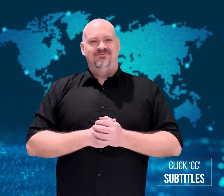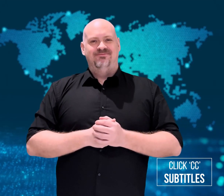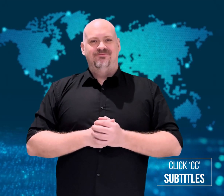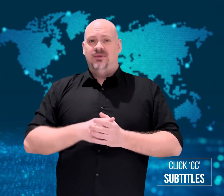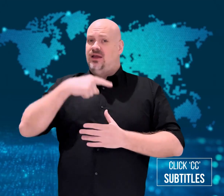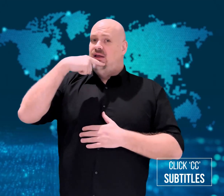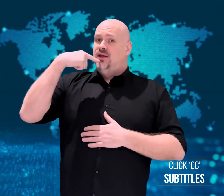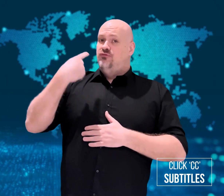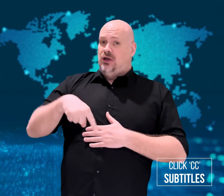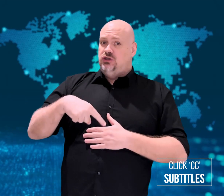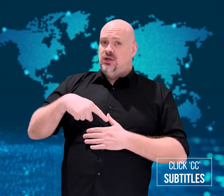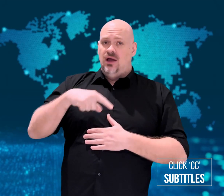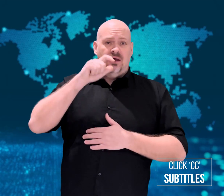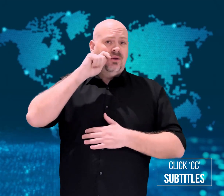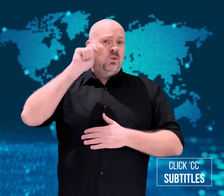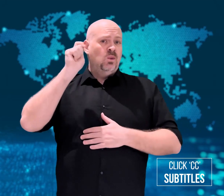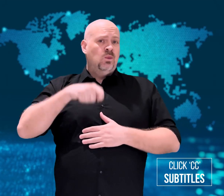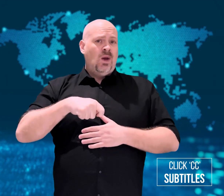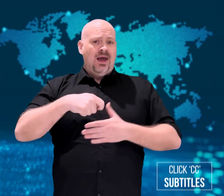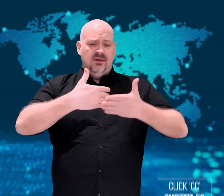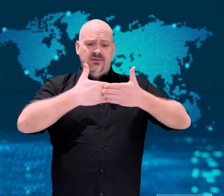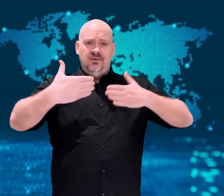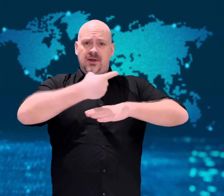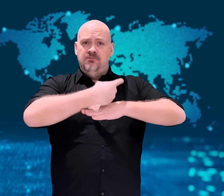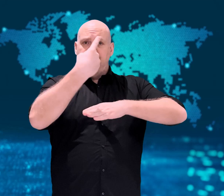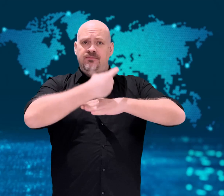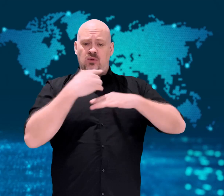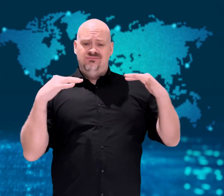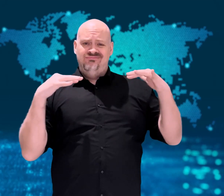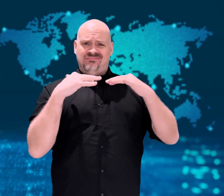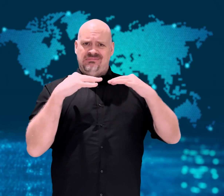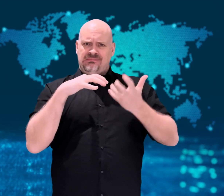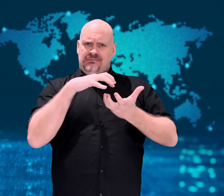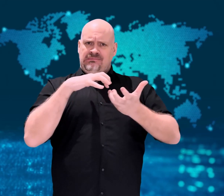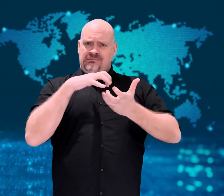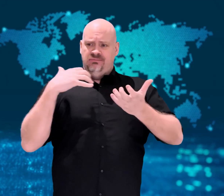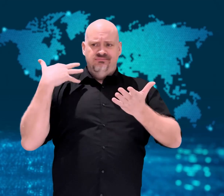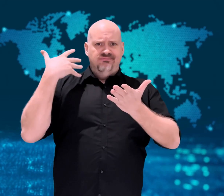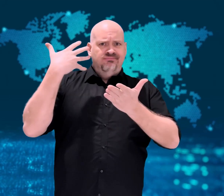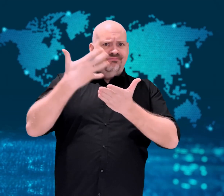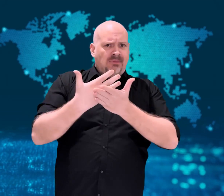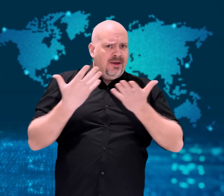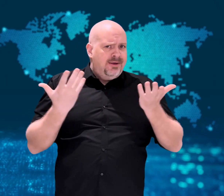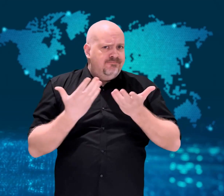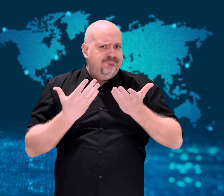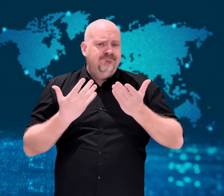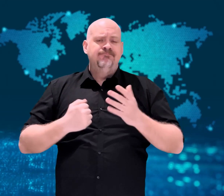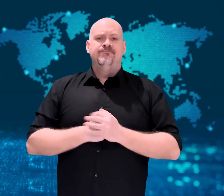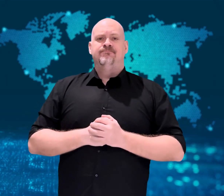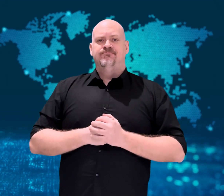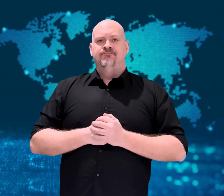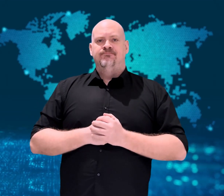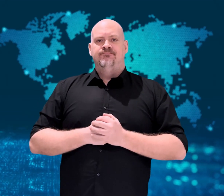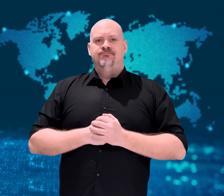RUSSIA/UKRAINE: Border crisis update.